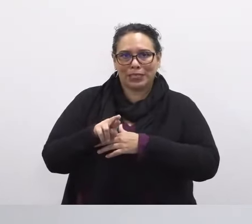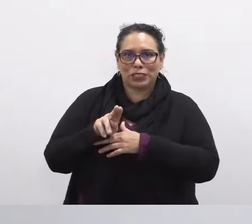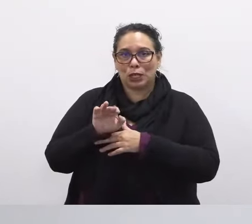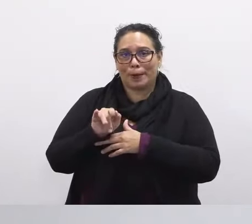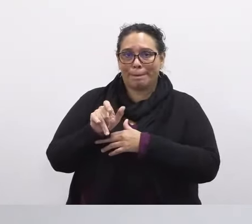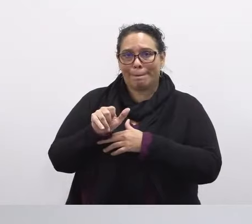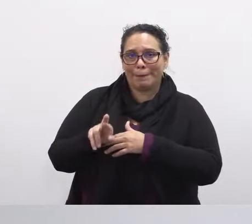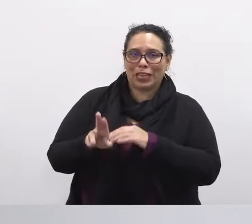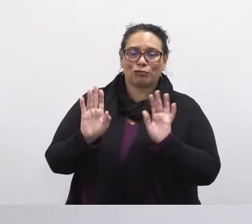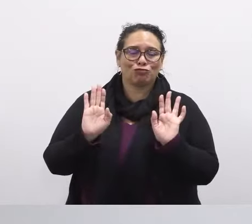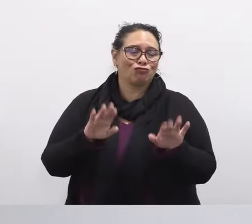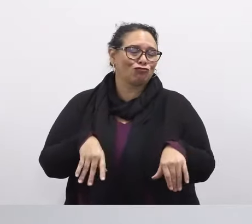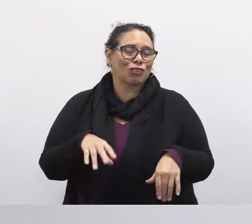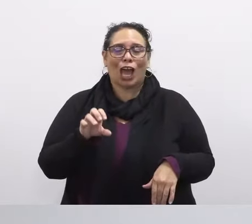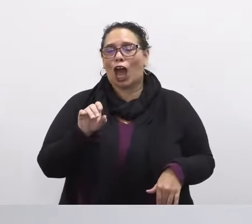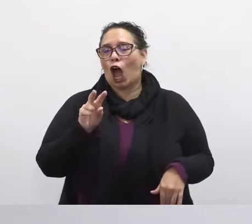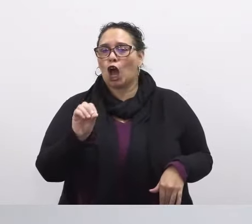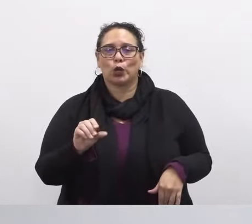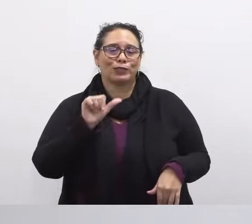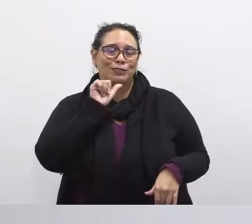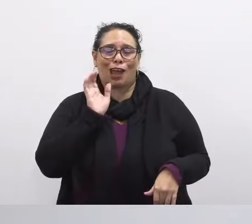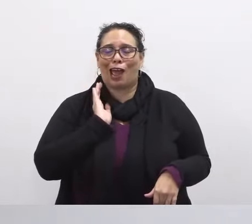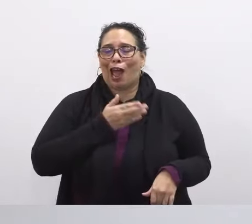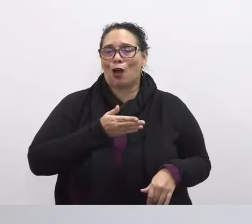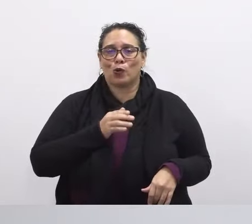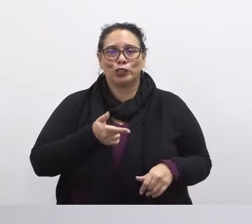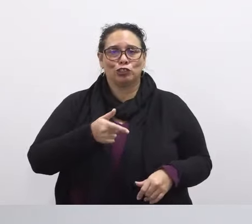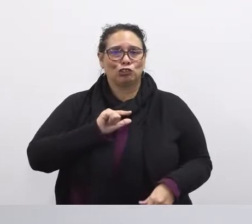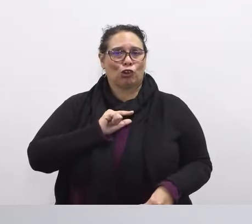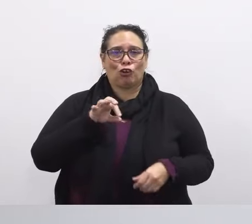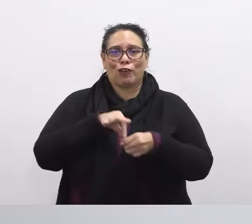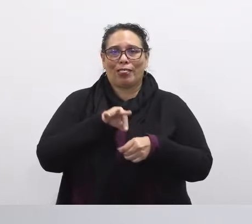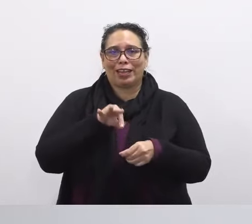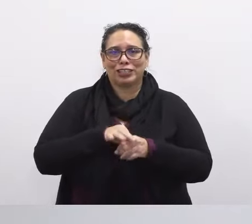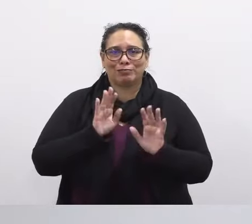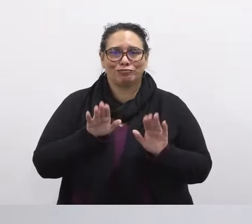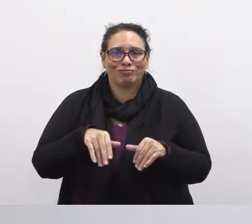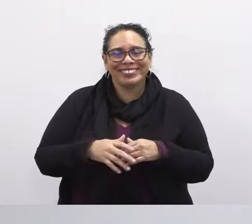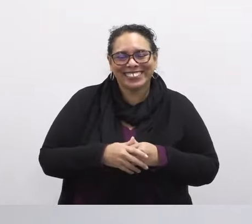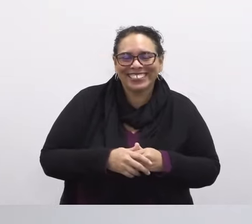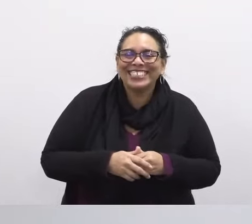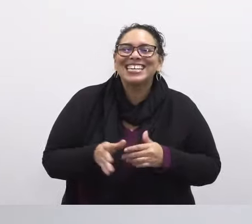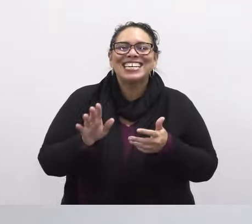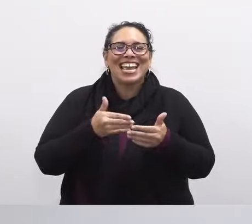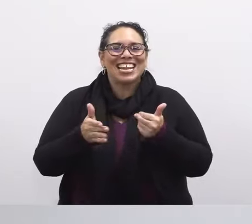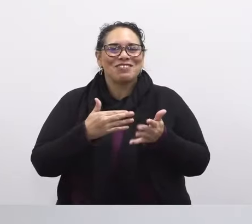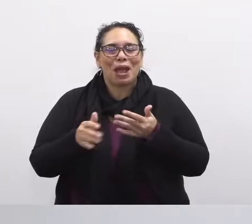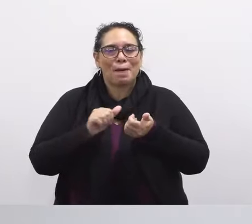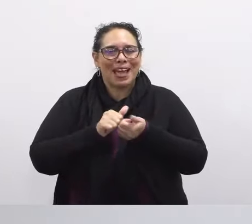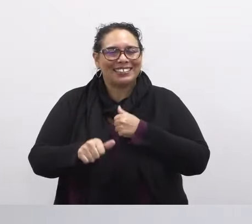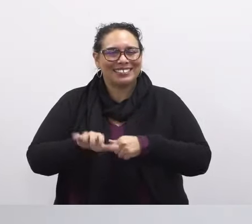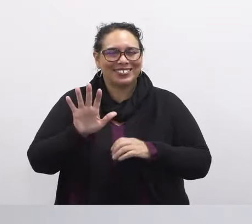we're not up for reelection right now. So I vote aye, that passes five, zero. Thank you, Ms. Takahashi.